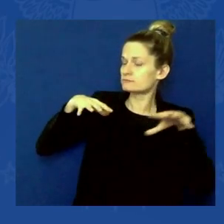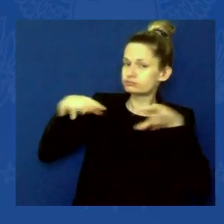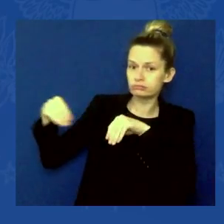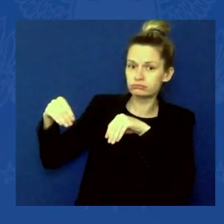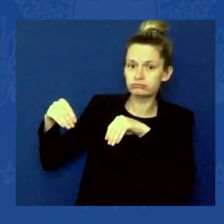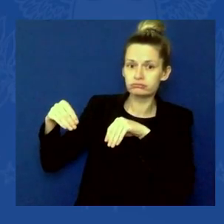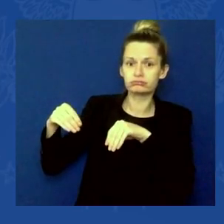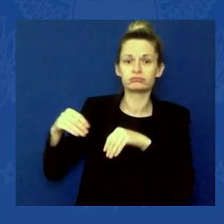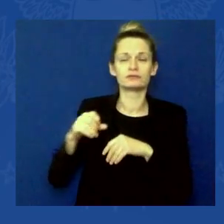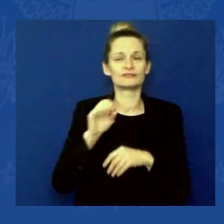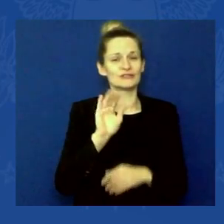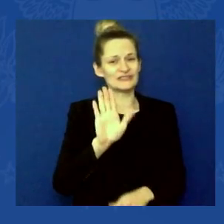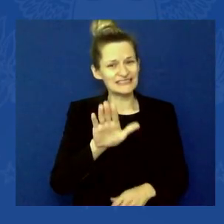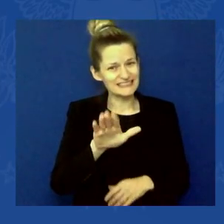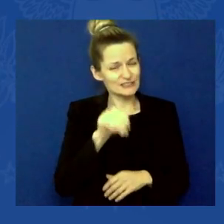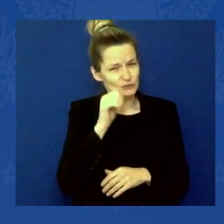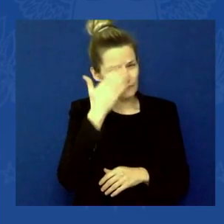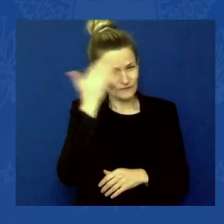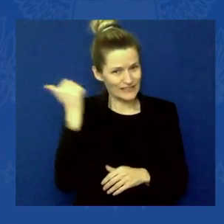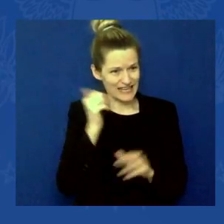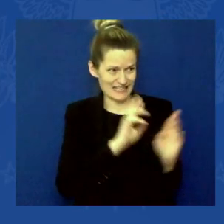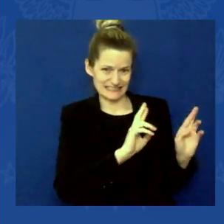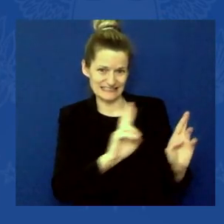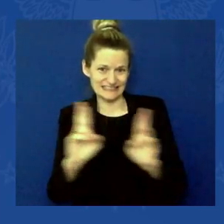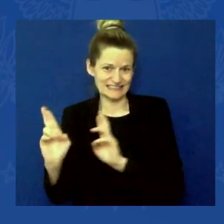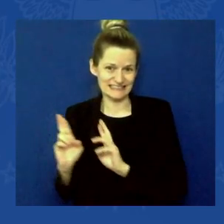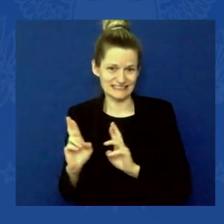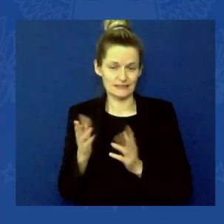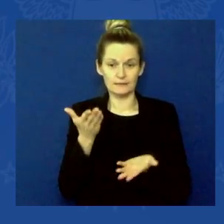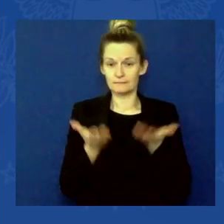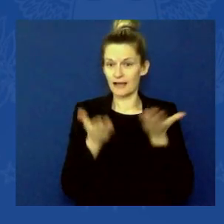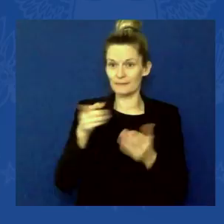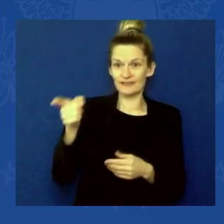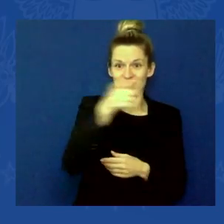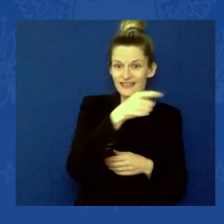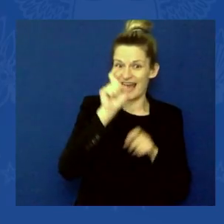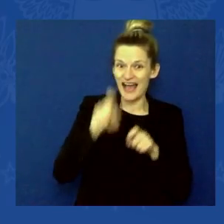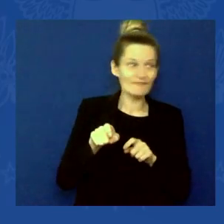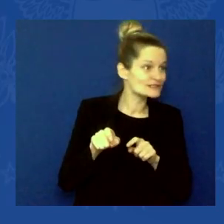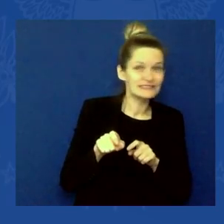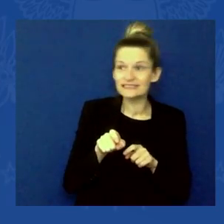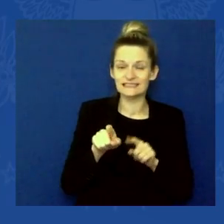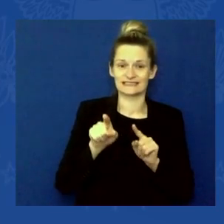while you're battling the Delta vir- -- variant and the COVID-19.